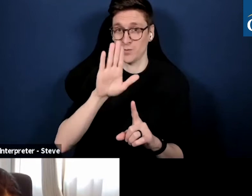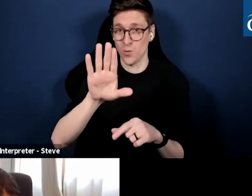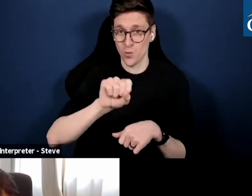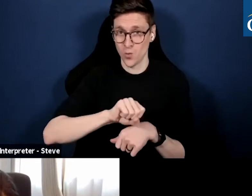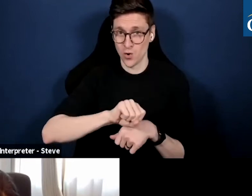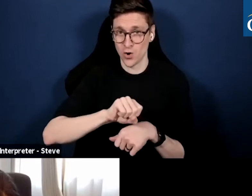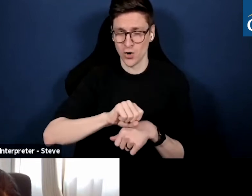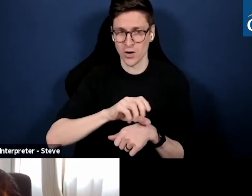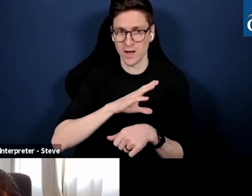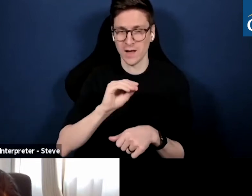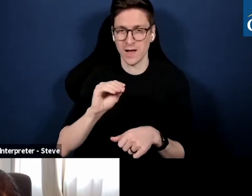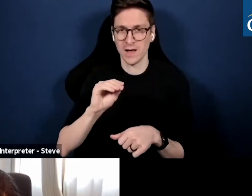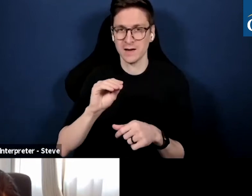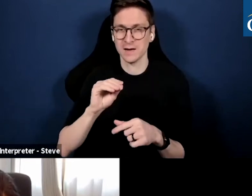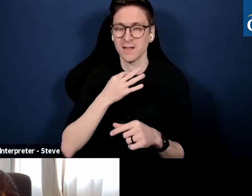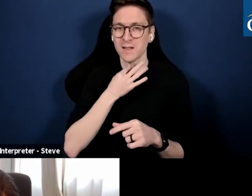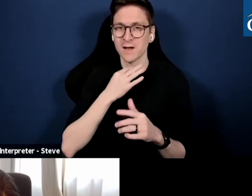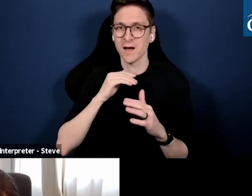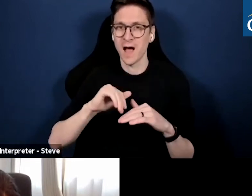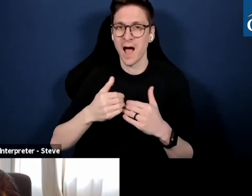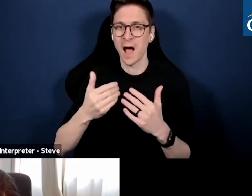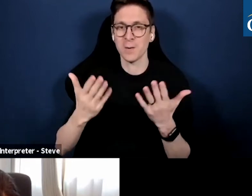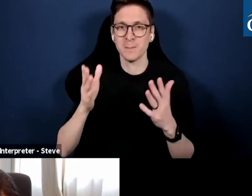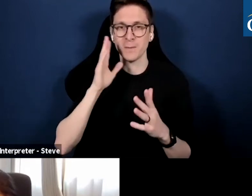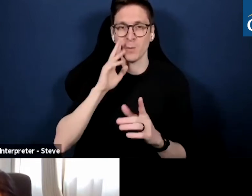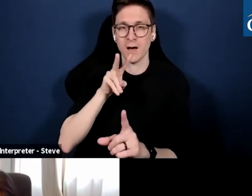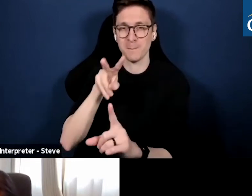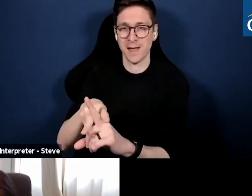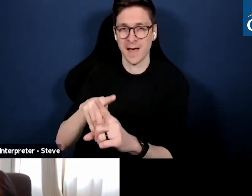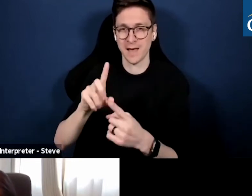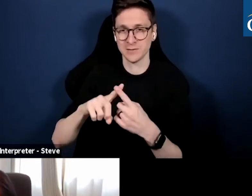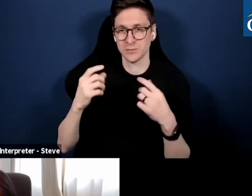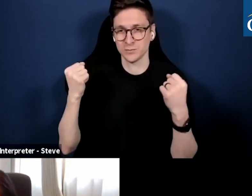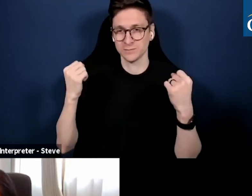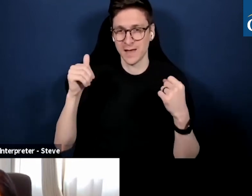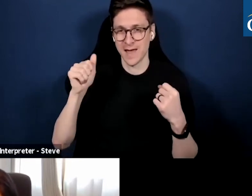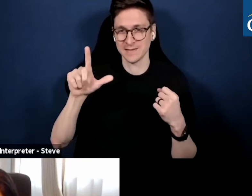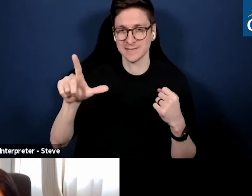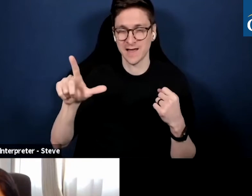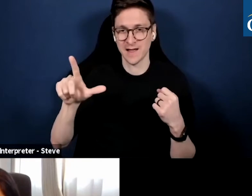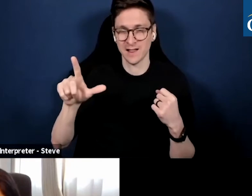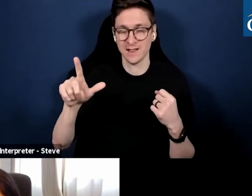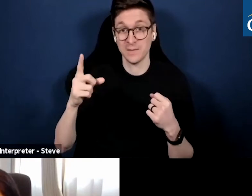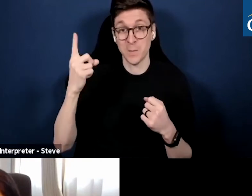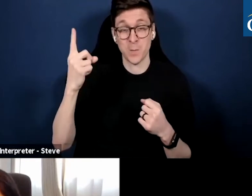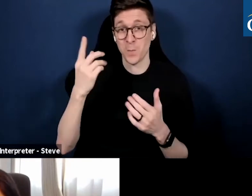might apply it to american sign language and one of the things that i'm particularly curious about